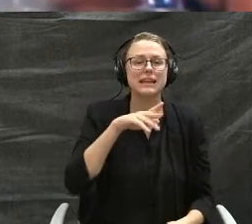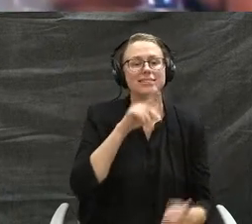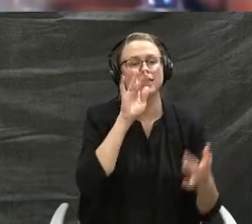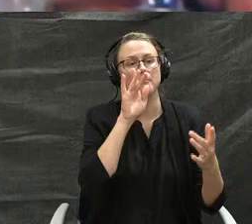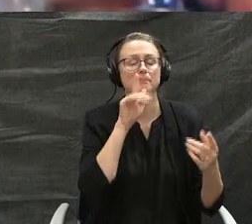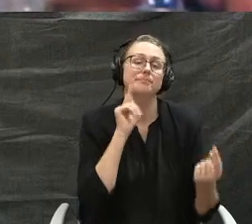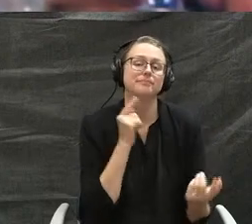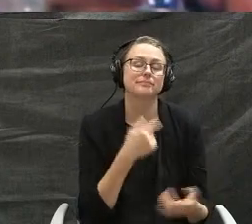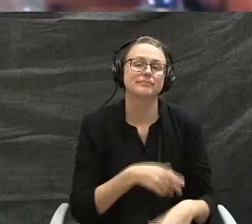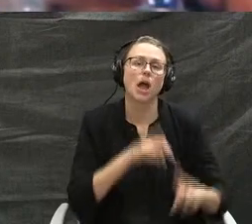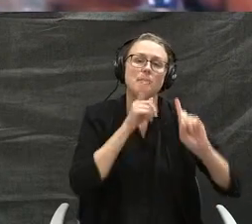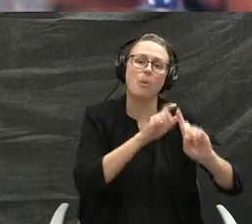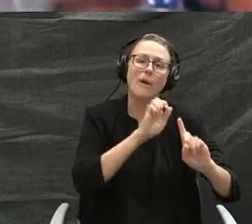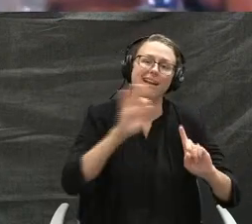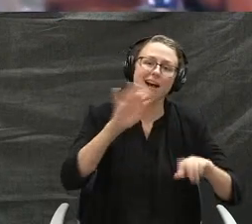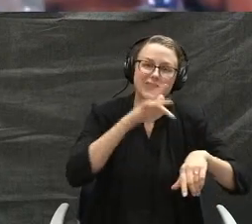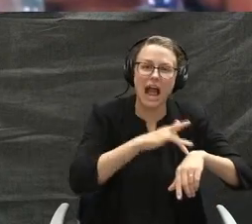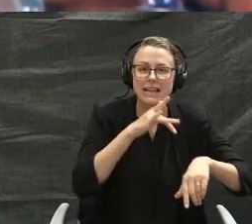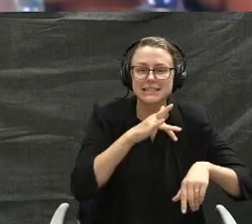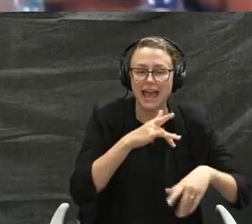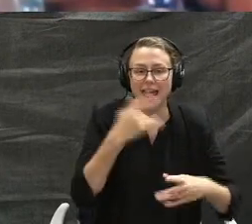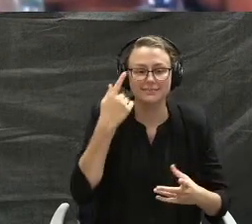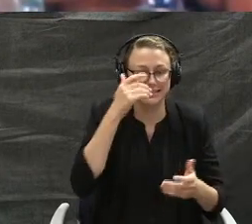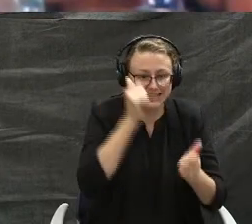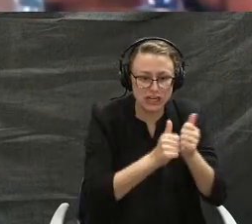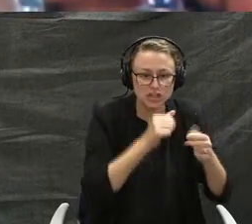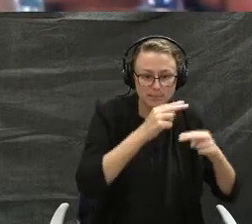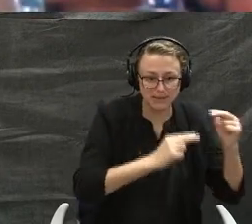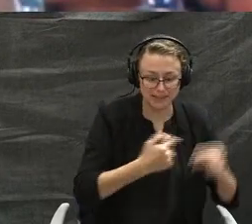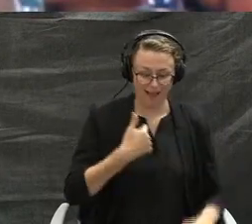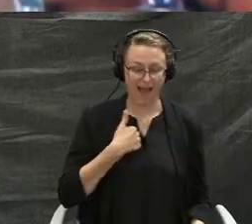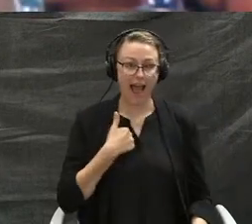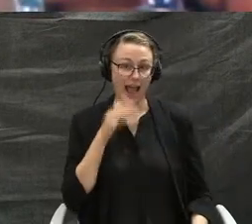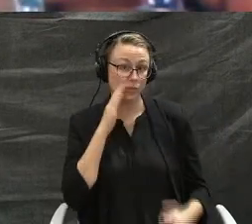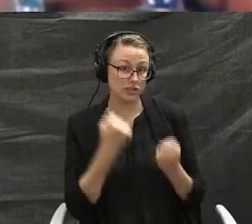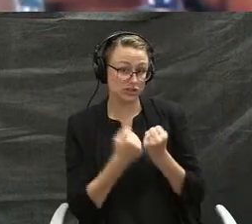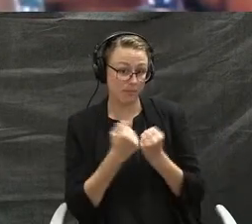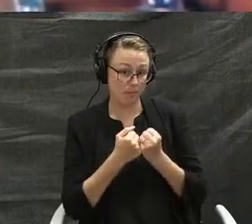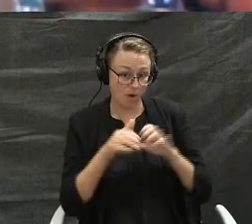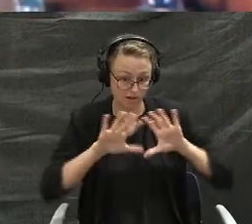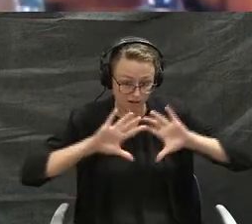concerns at each building. And then I will support those nurses and then district staff in